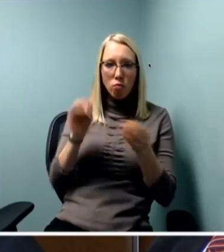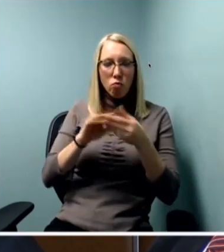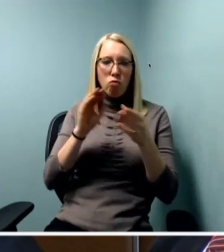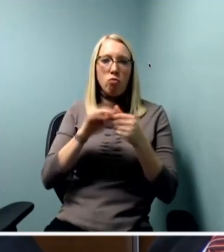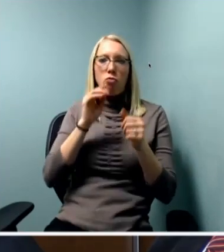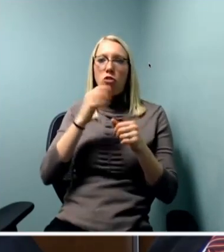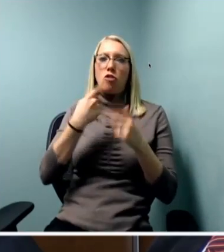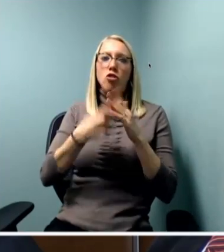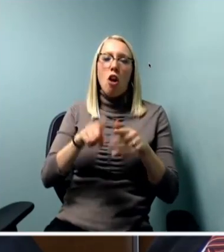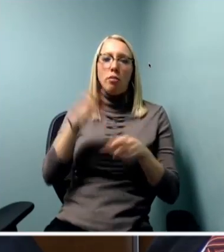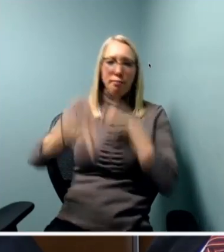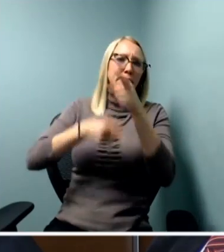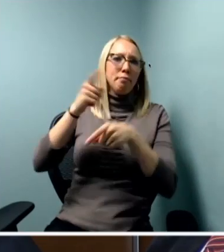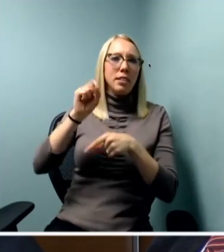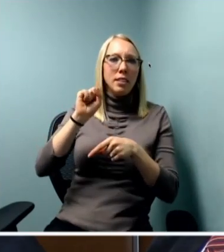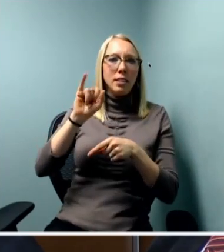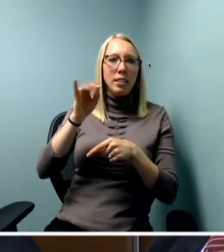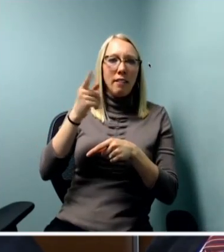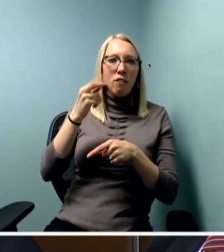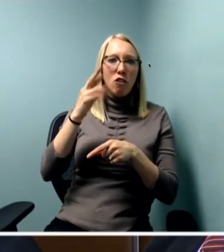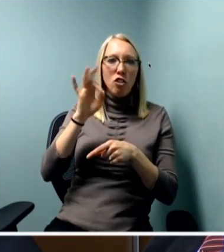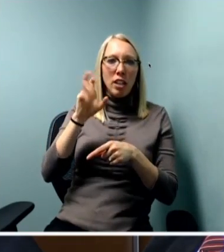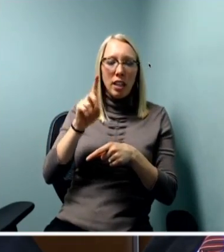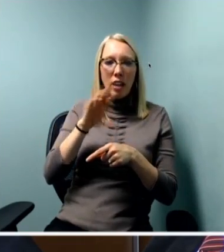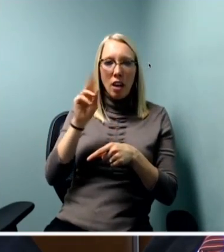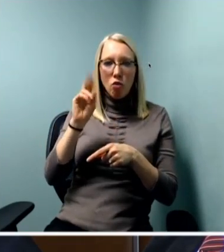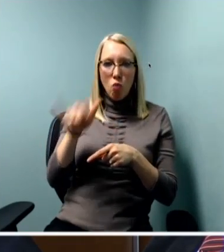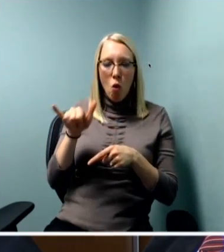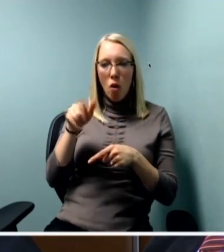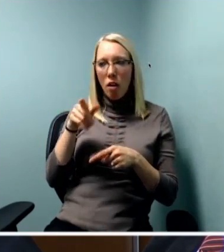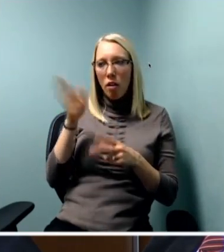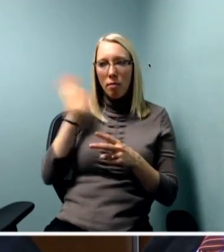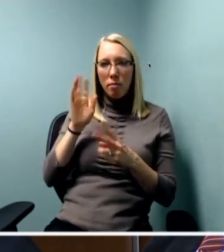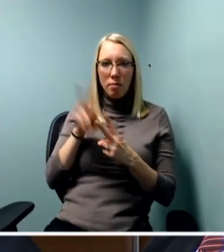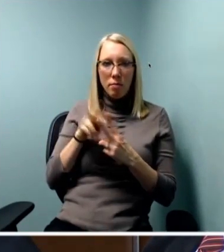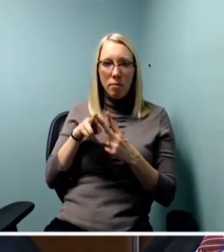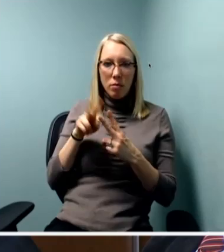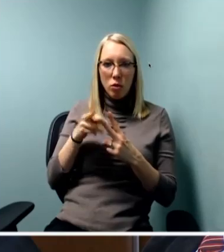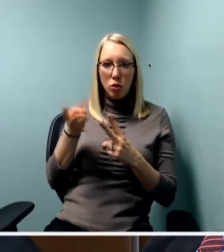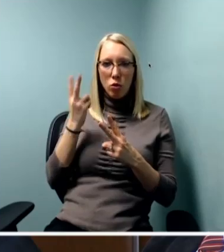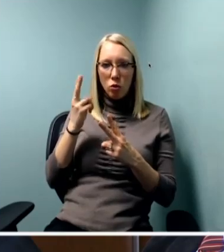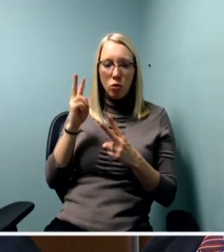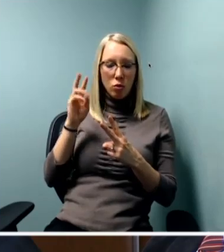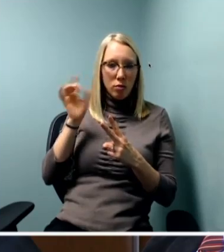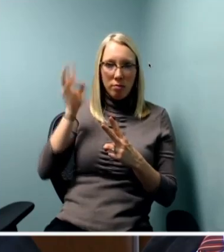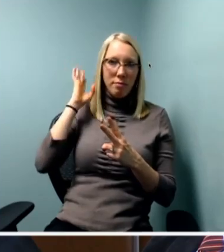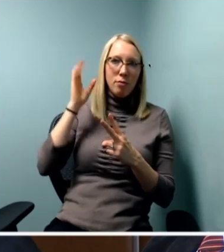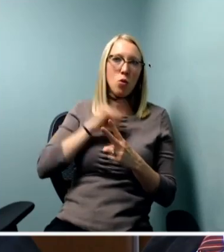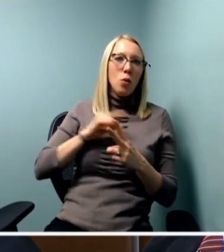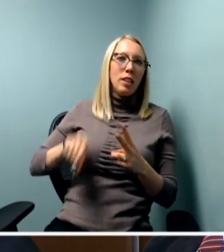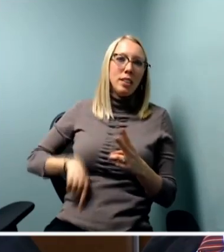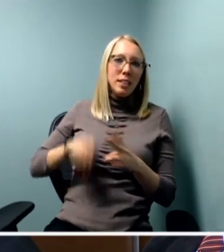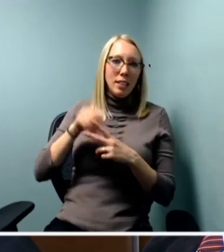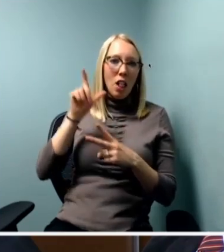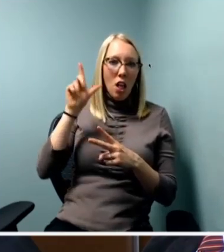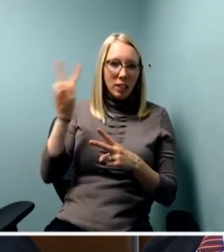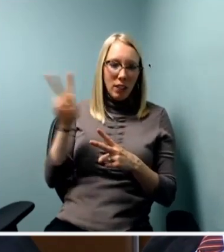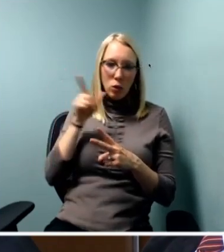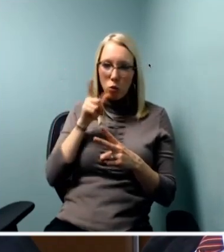Who are these two outrageously queen- two outrageous queens in Las Vegas who had white tigers,